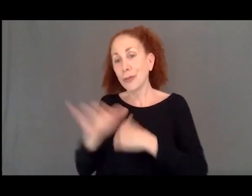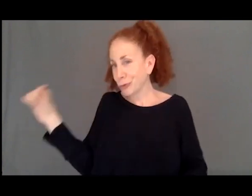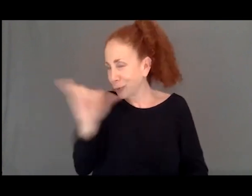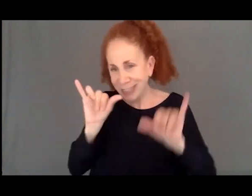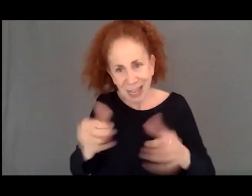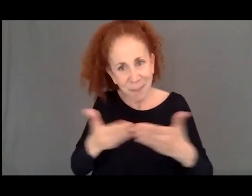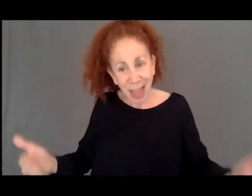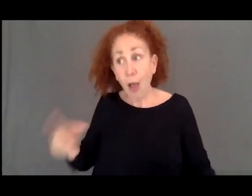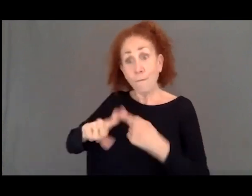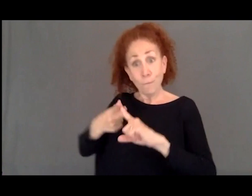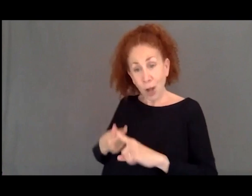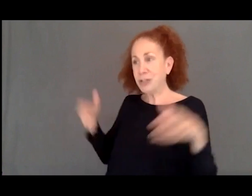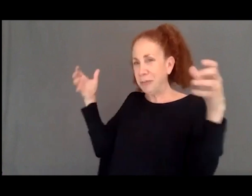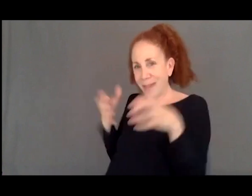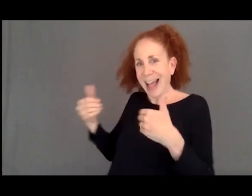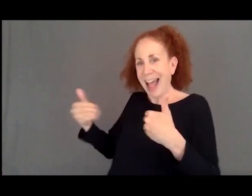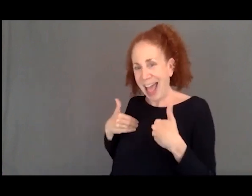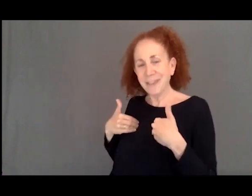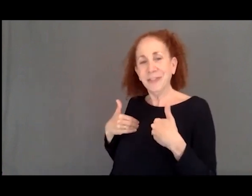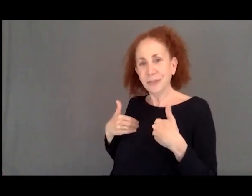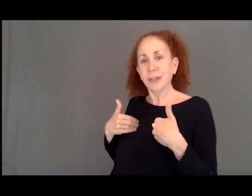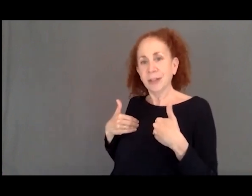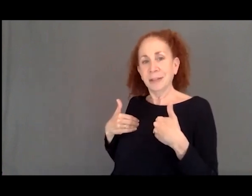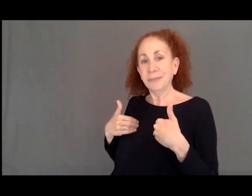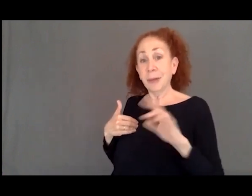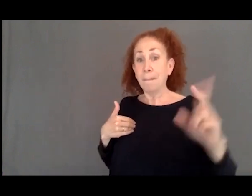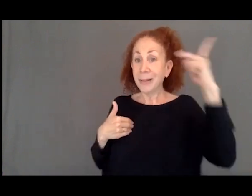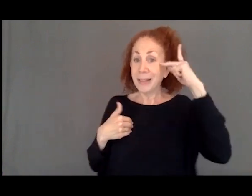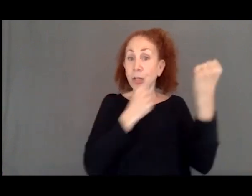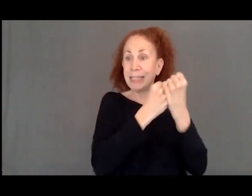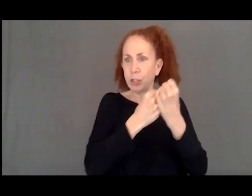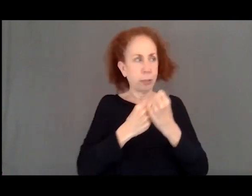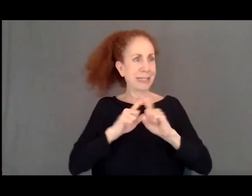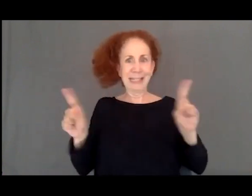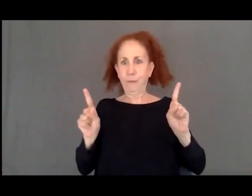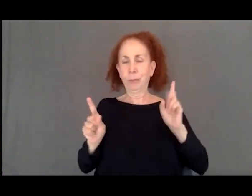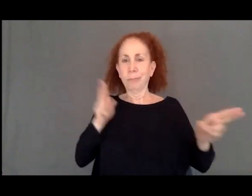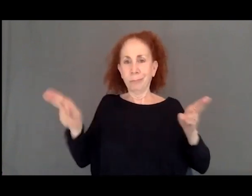where your friendships or your blood ties were different than your political allegiances.